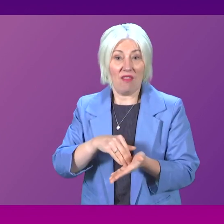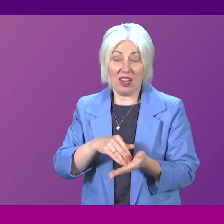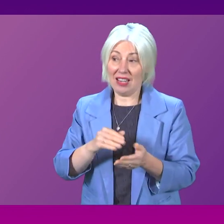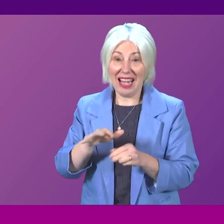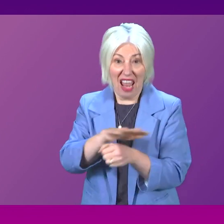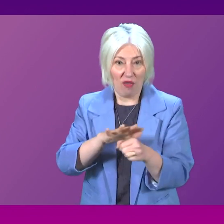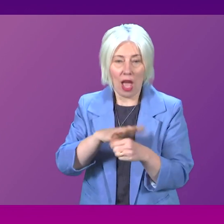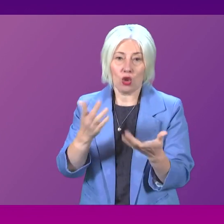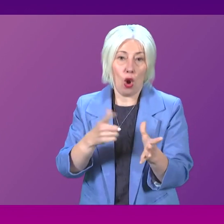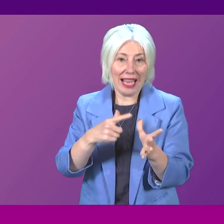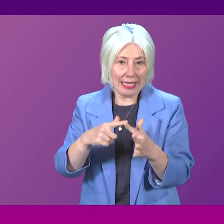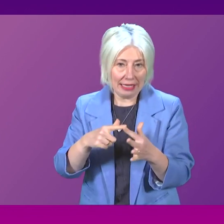The email went on to say: